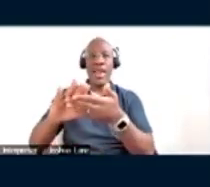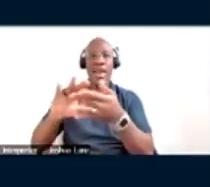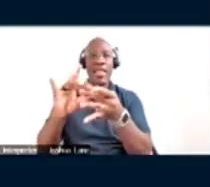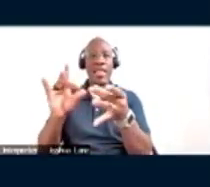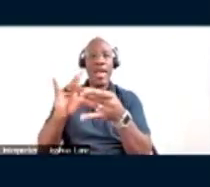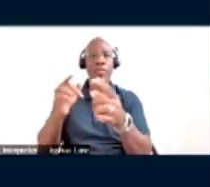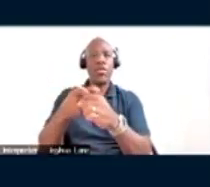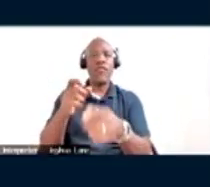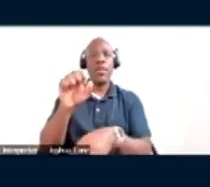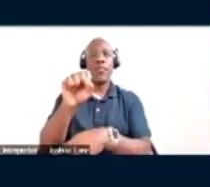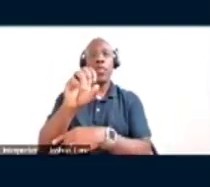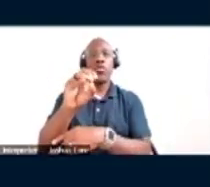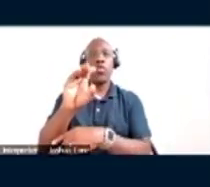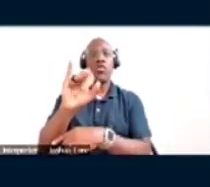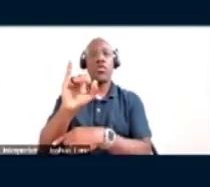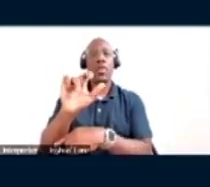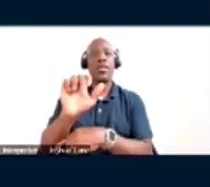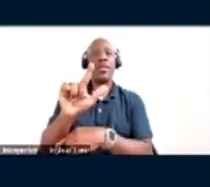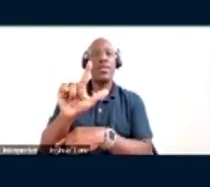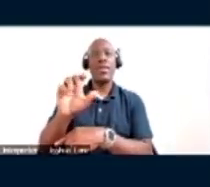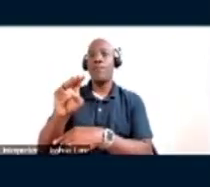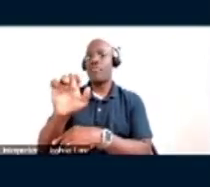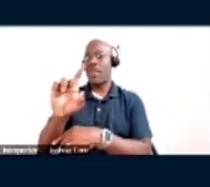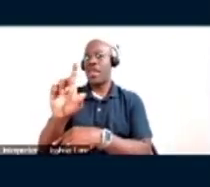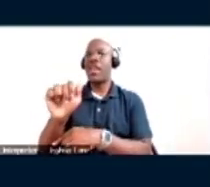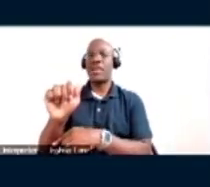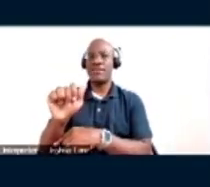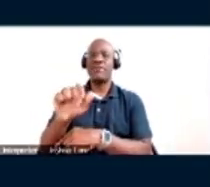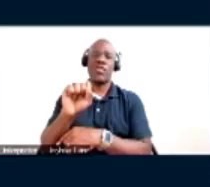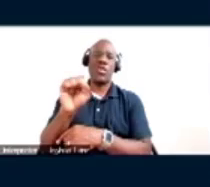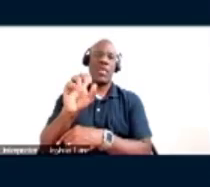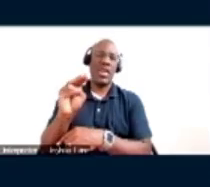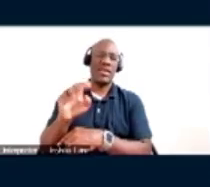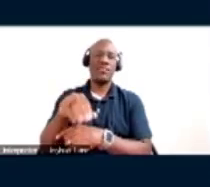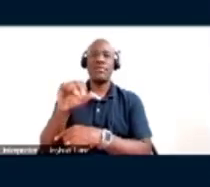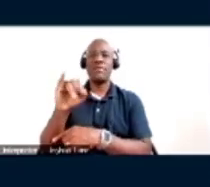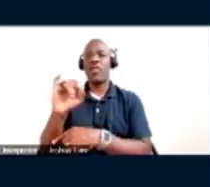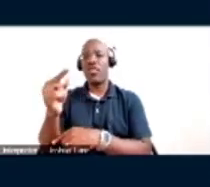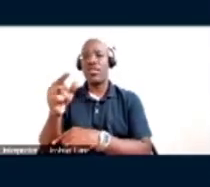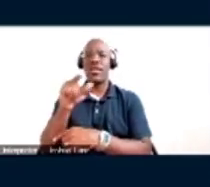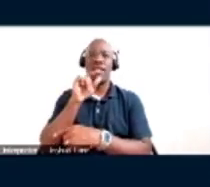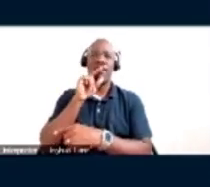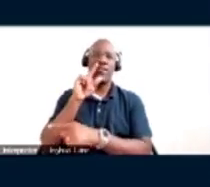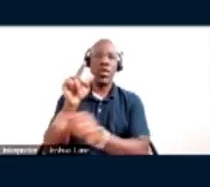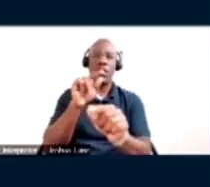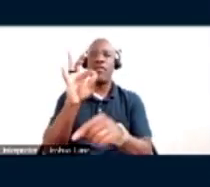But more to the point when we ask, when we survey people after they've taken the training,